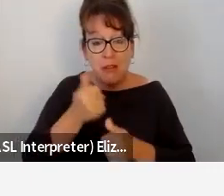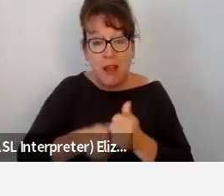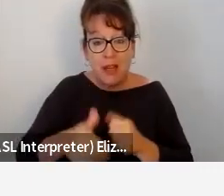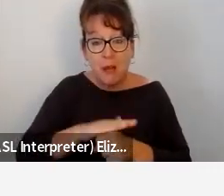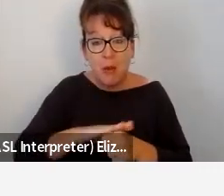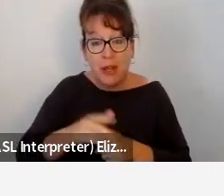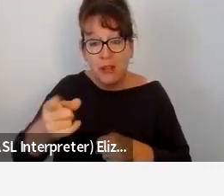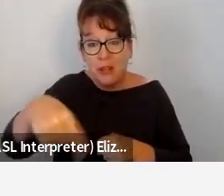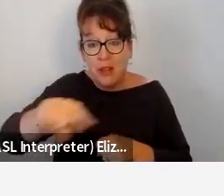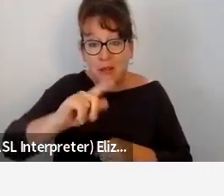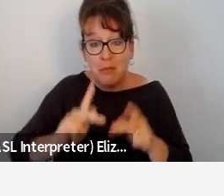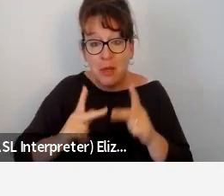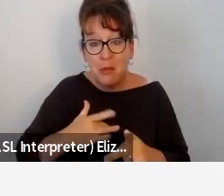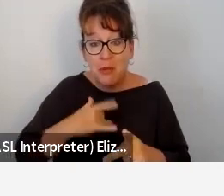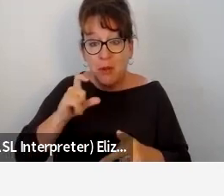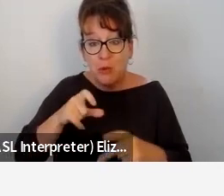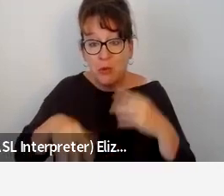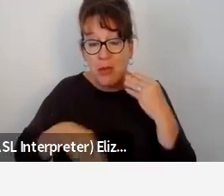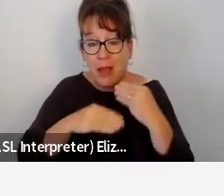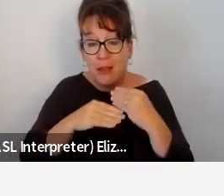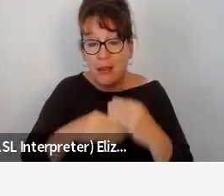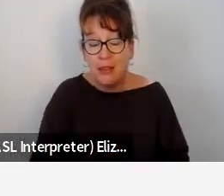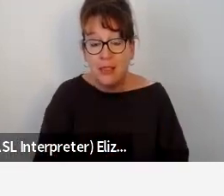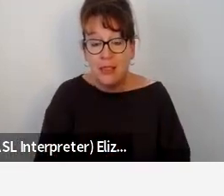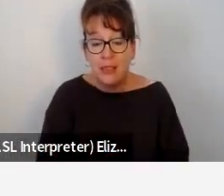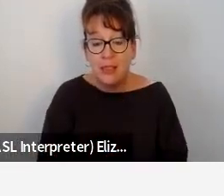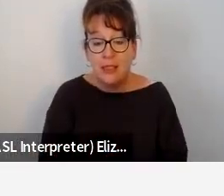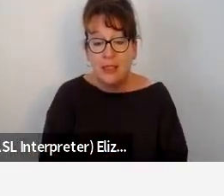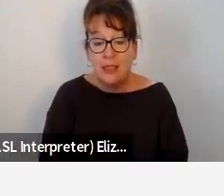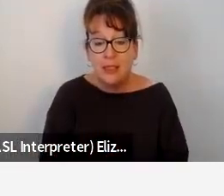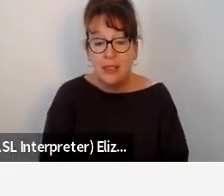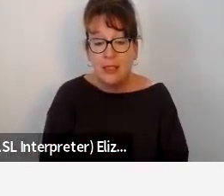serve a port. So our anticipated guidance there is that for zero-emission equipment,